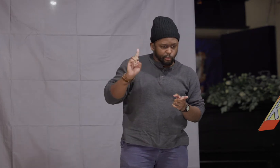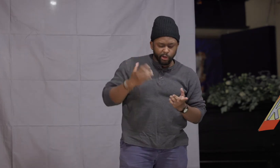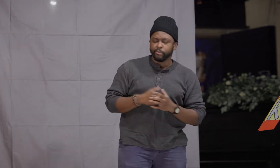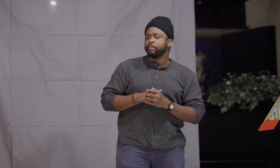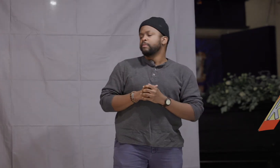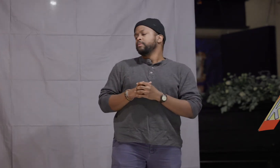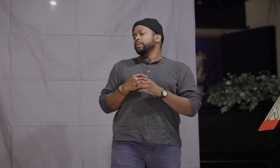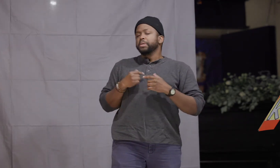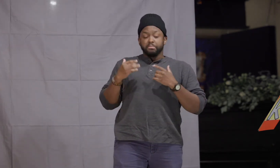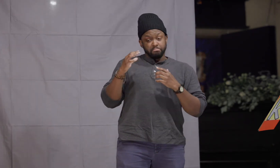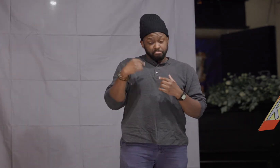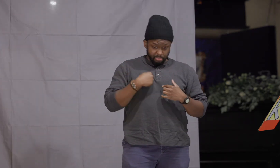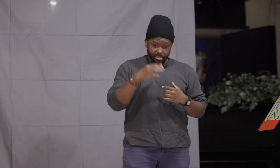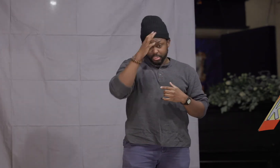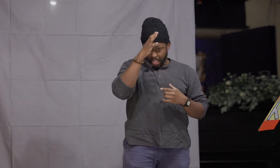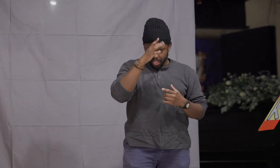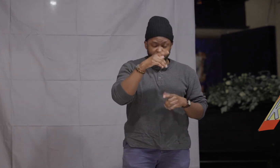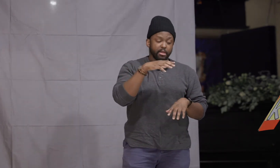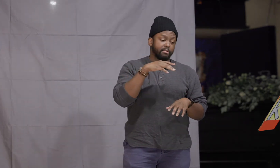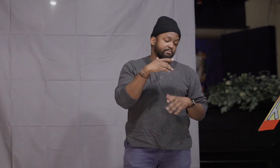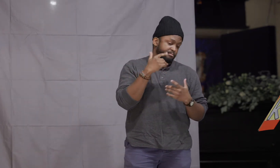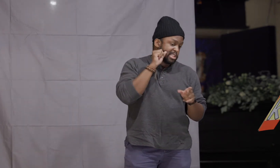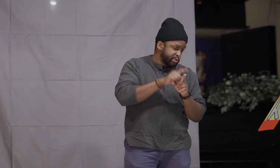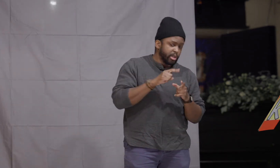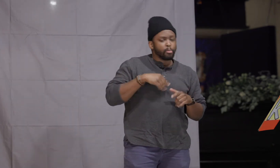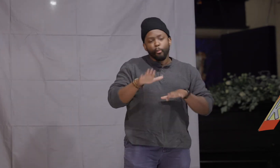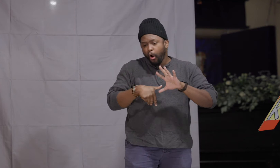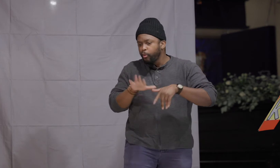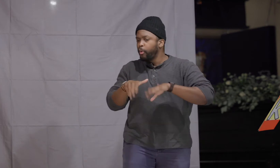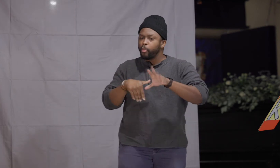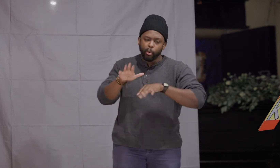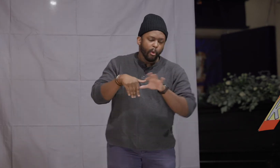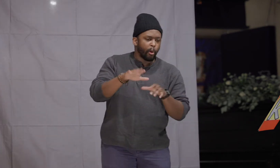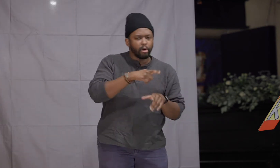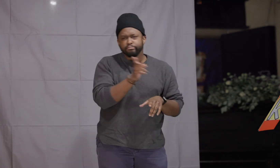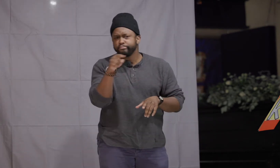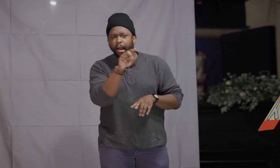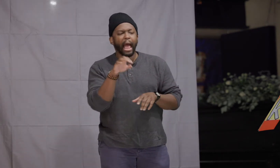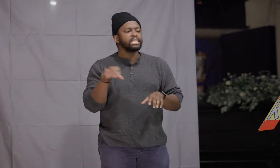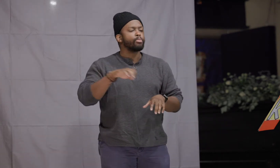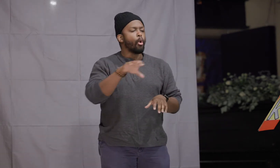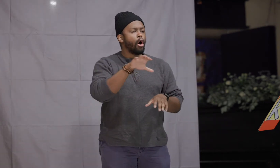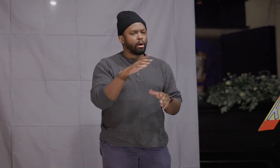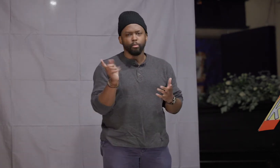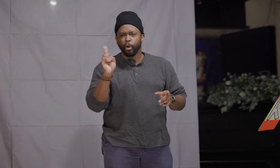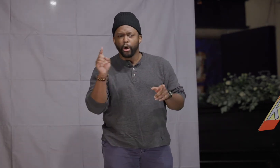So it's me, my parents and my sister. And we explored the town on our own by foot